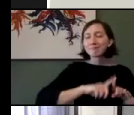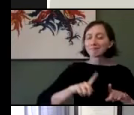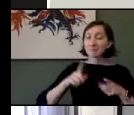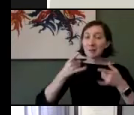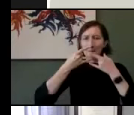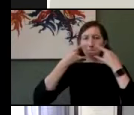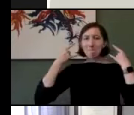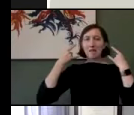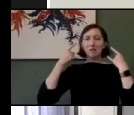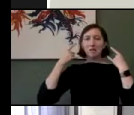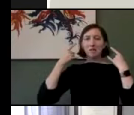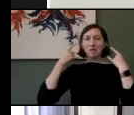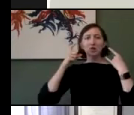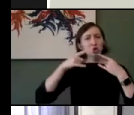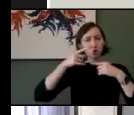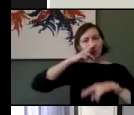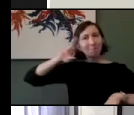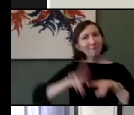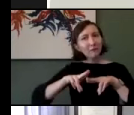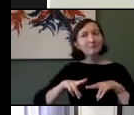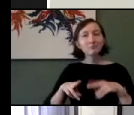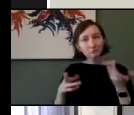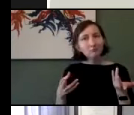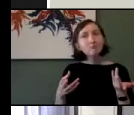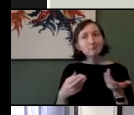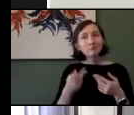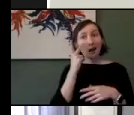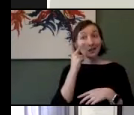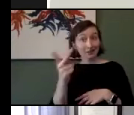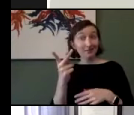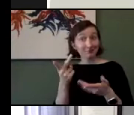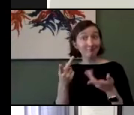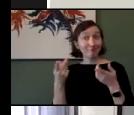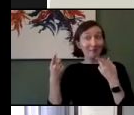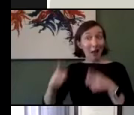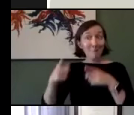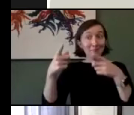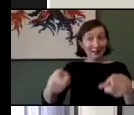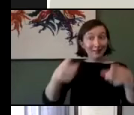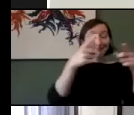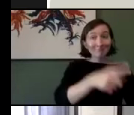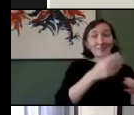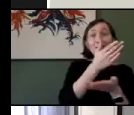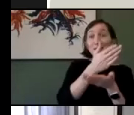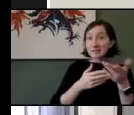just like you were saying, Liz. I see that's happening where some people have suggested that within the chat.